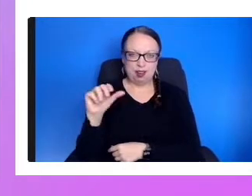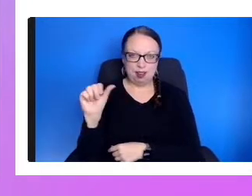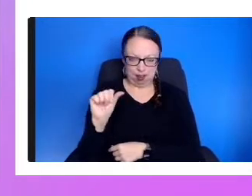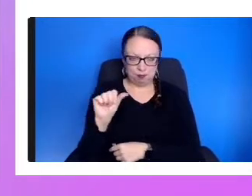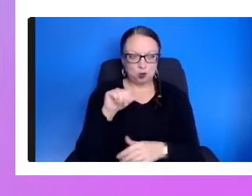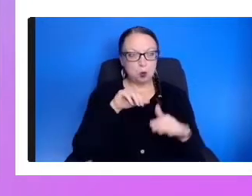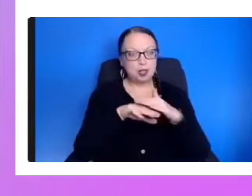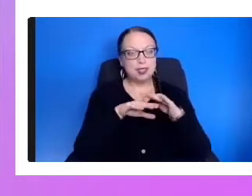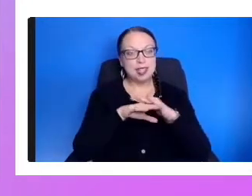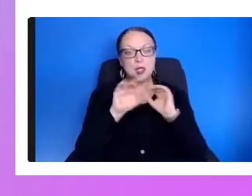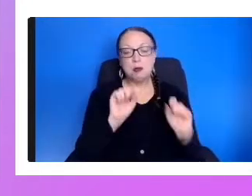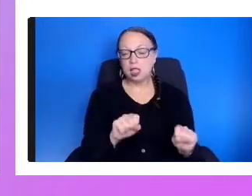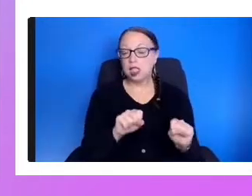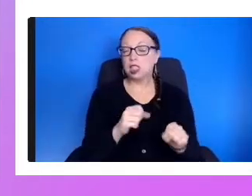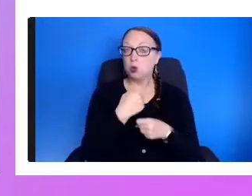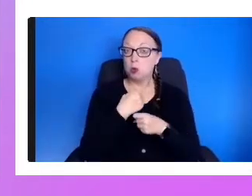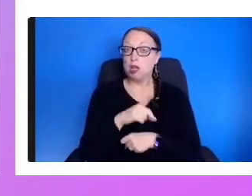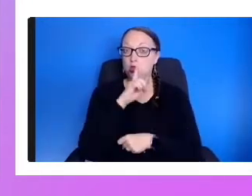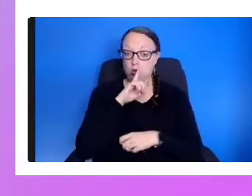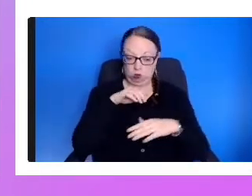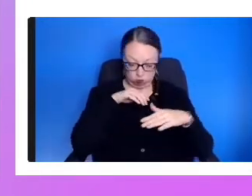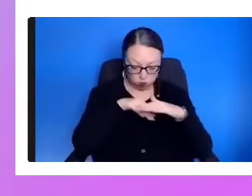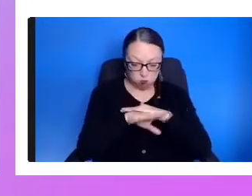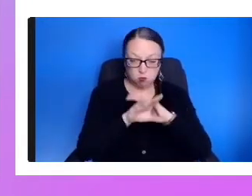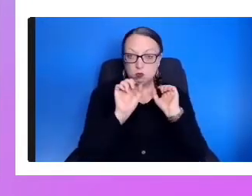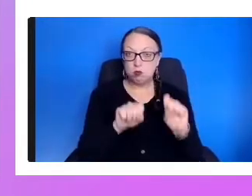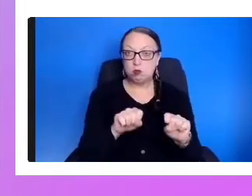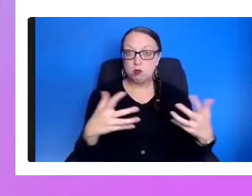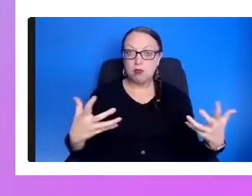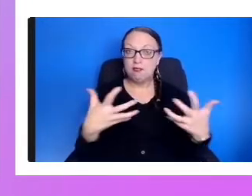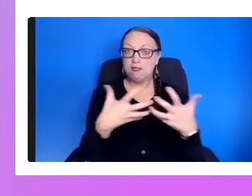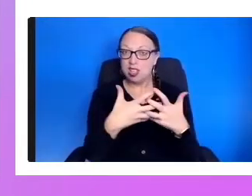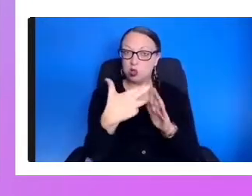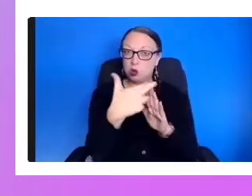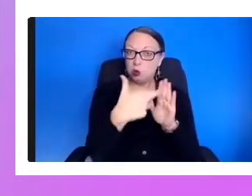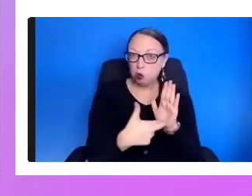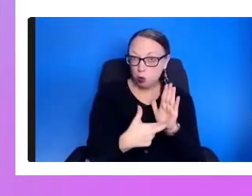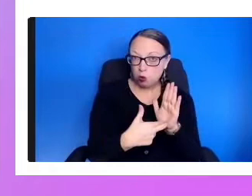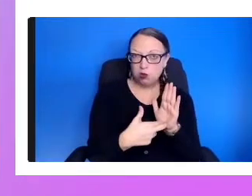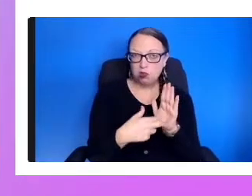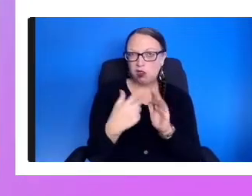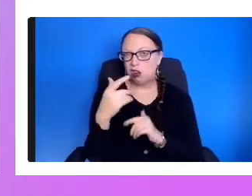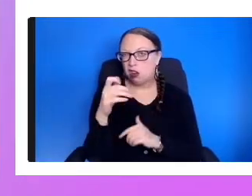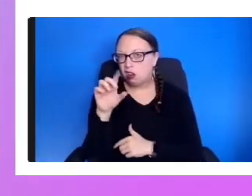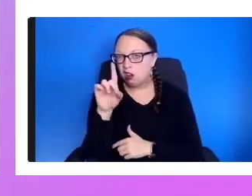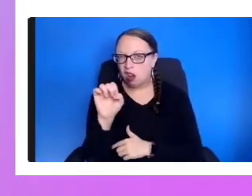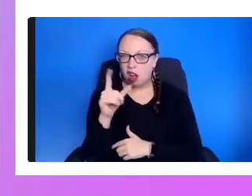ensuring that it fits the guidelines whether they WCAG guidelines or in the built environment